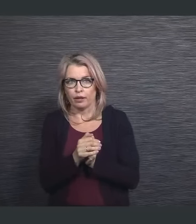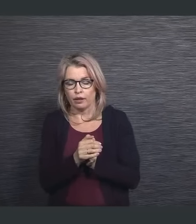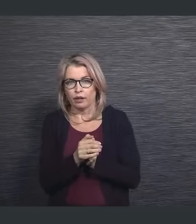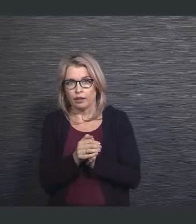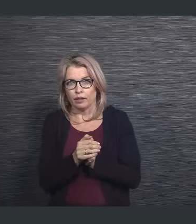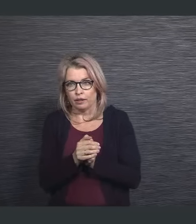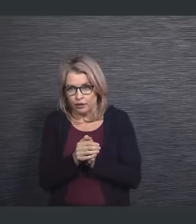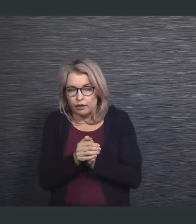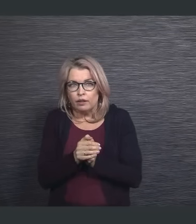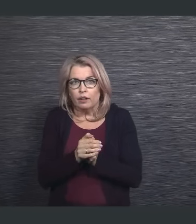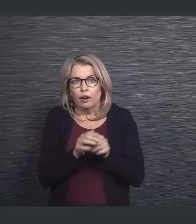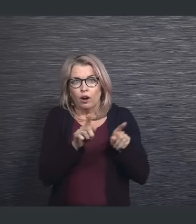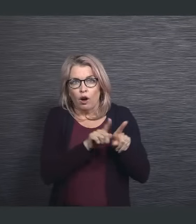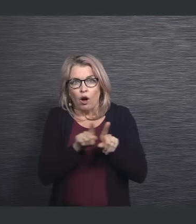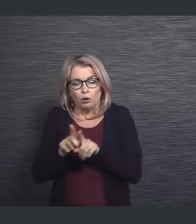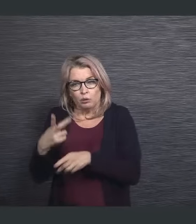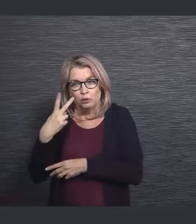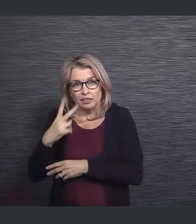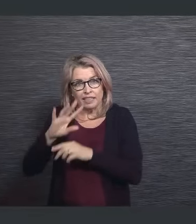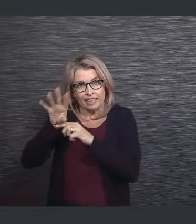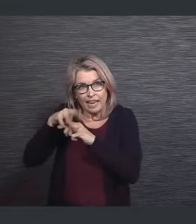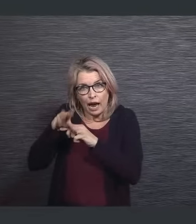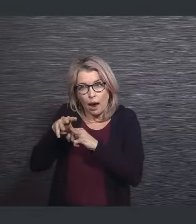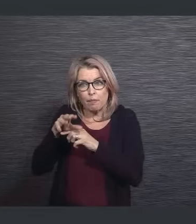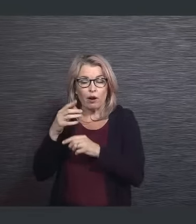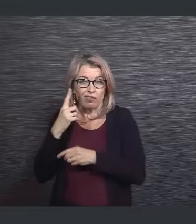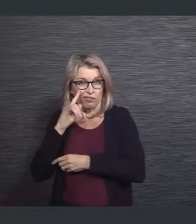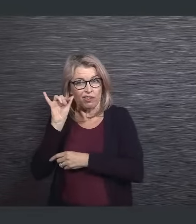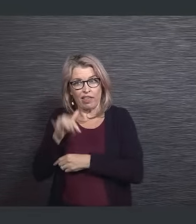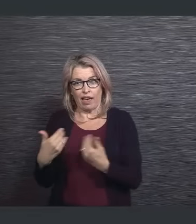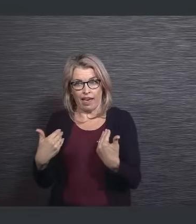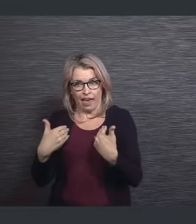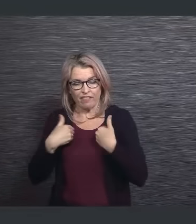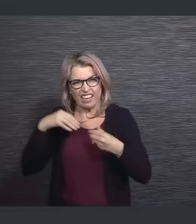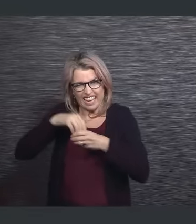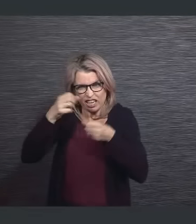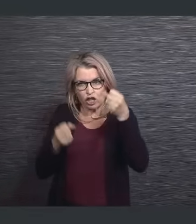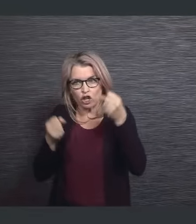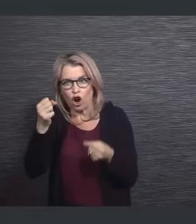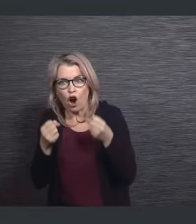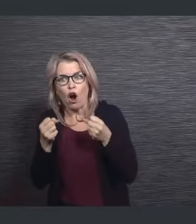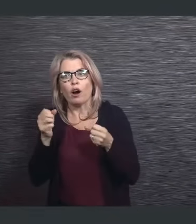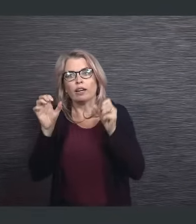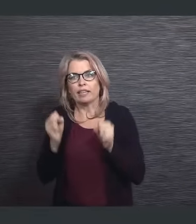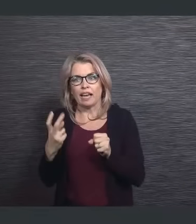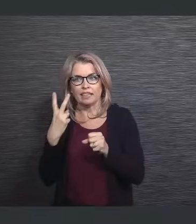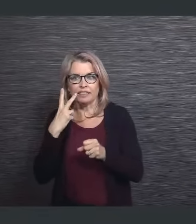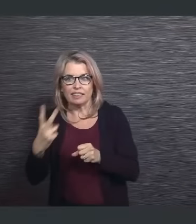In-car cameras and Time-of-Flight sensors detect the driver's status, along with the vehiclefs